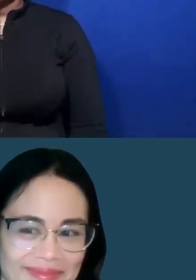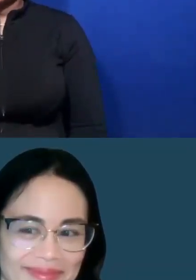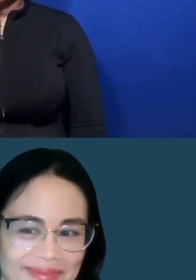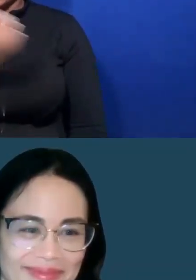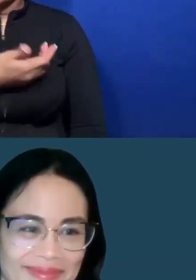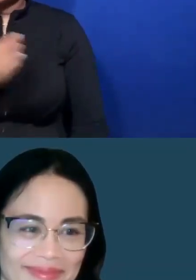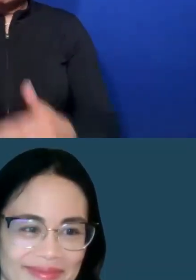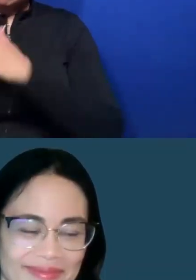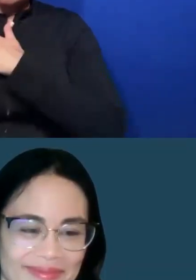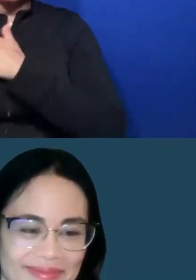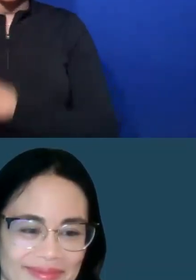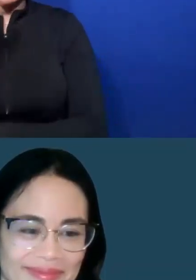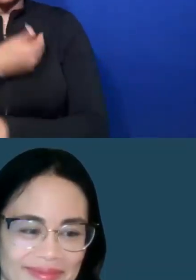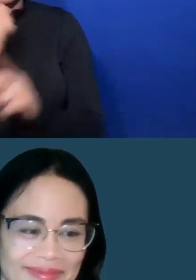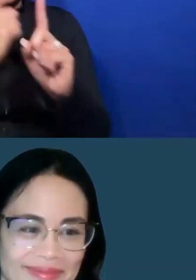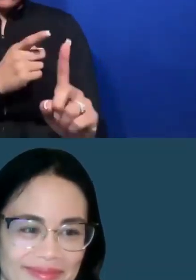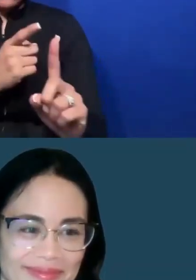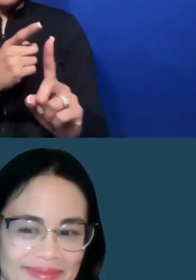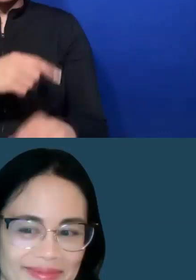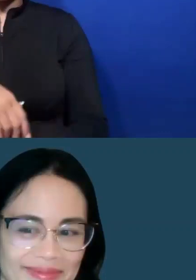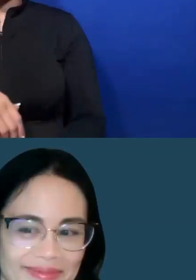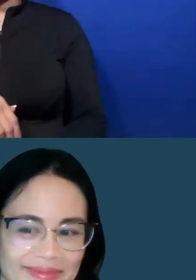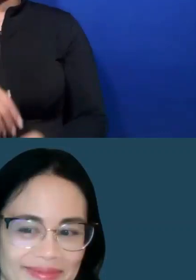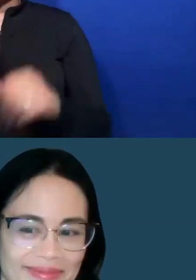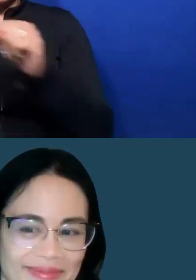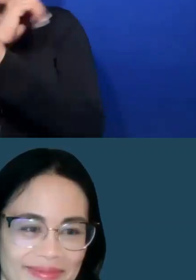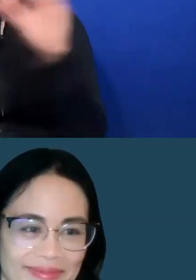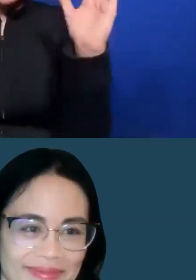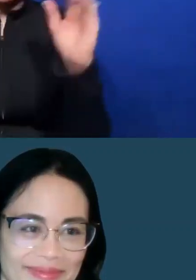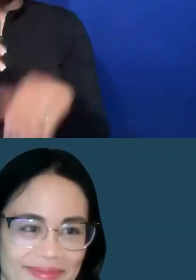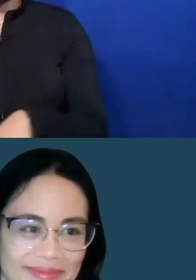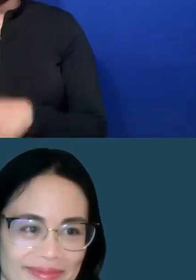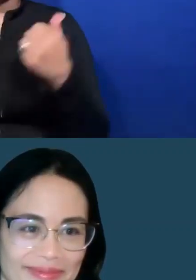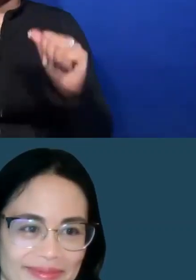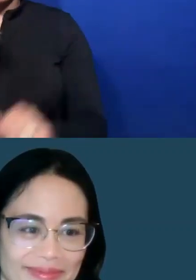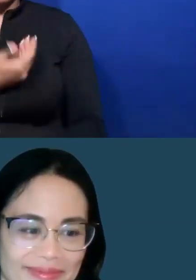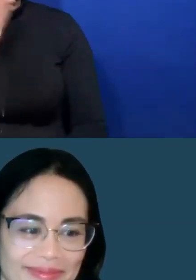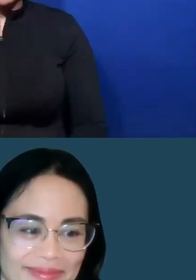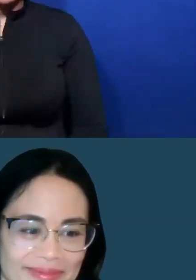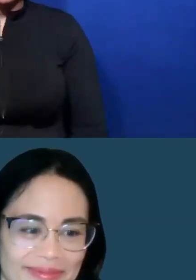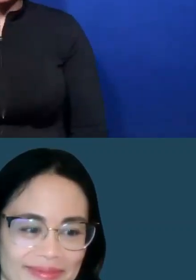That is our goal and our mission. And so we are going to do our best to amplify the voices